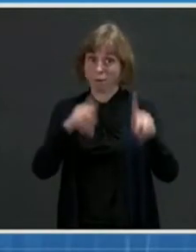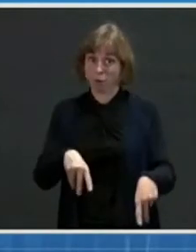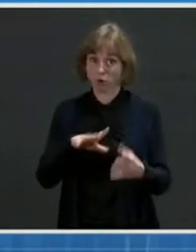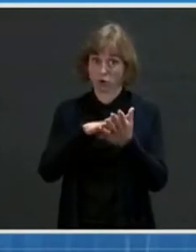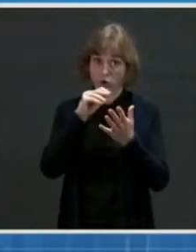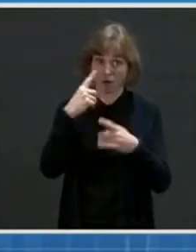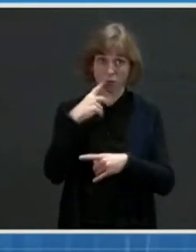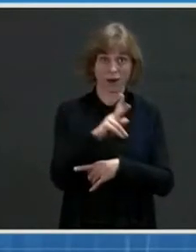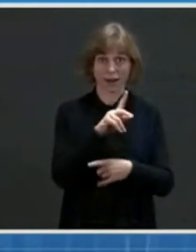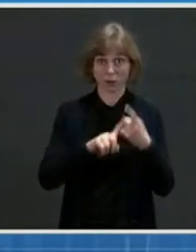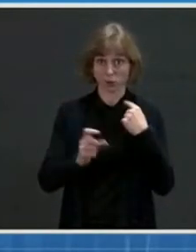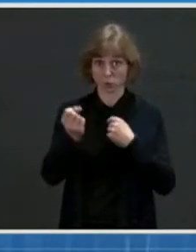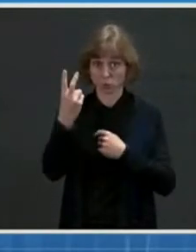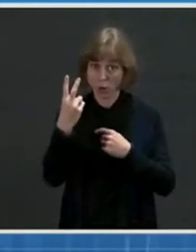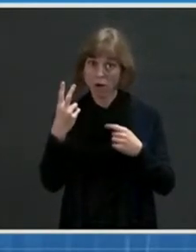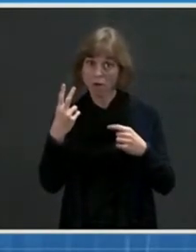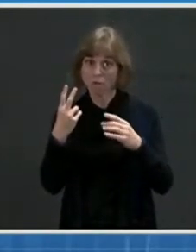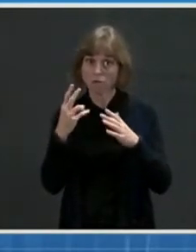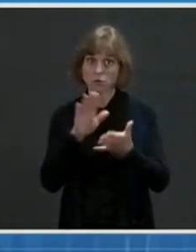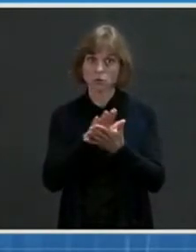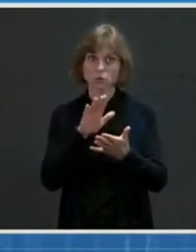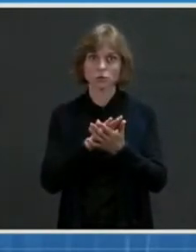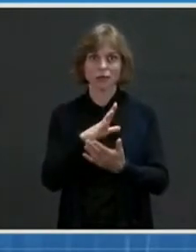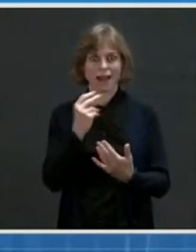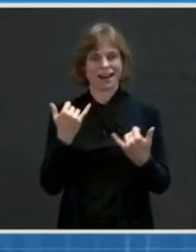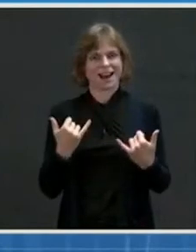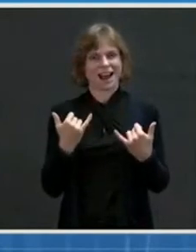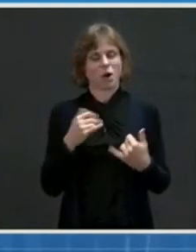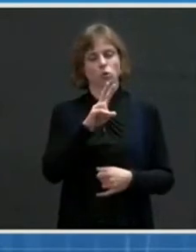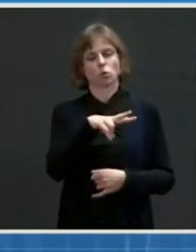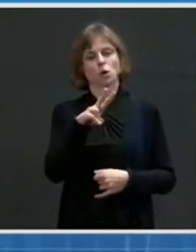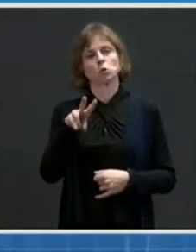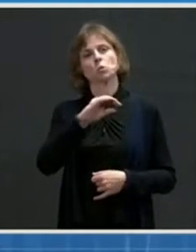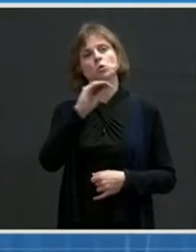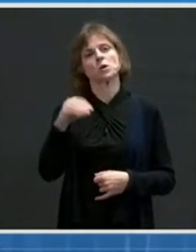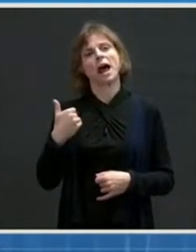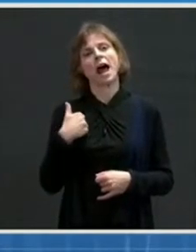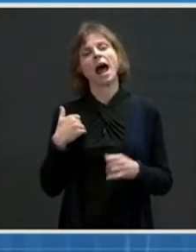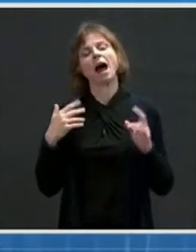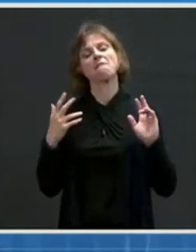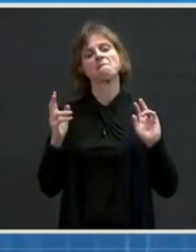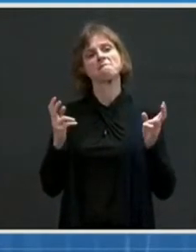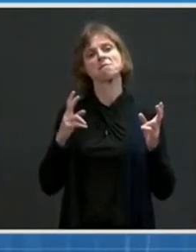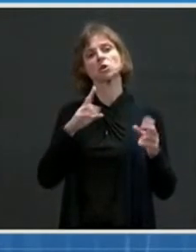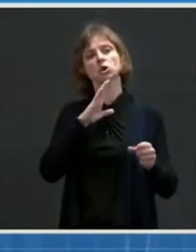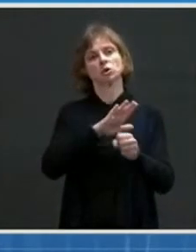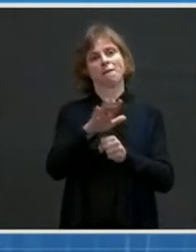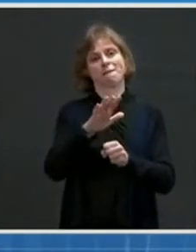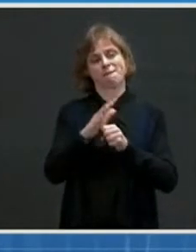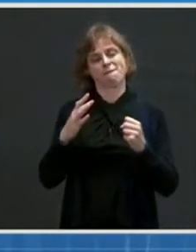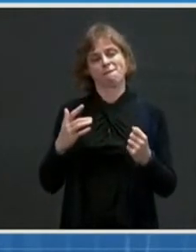PERSON LEARNING FOR ALL K THROUGH 12 SCHOOLS IN THE CDC GUIDANCE.